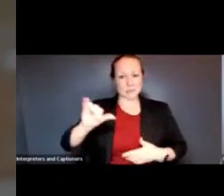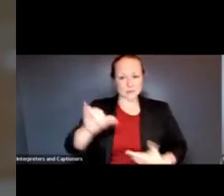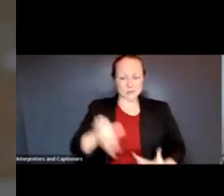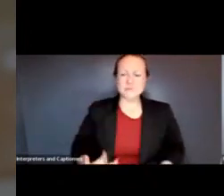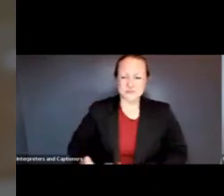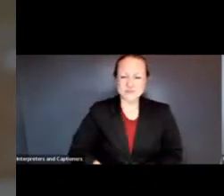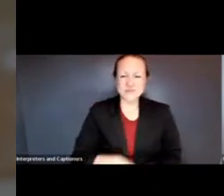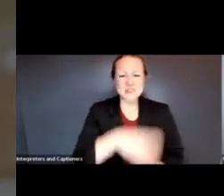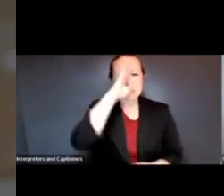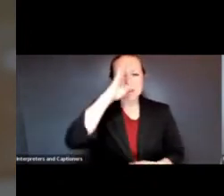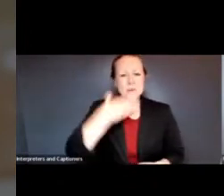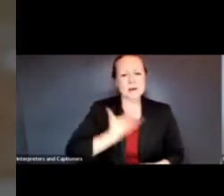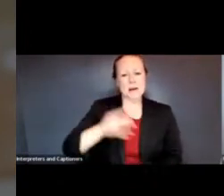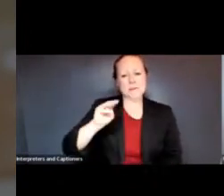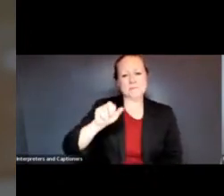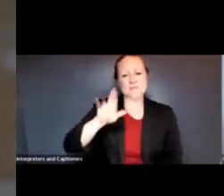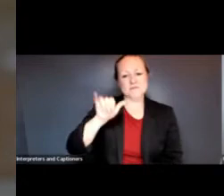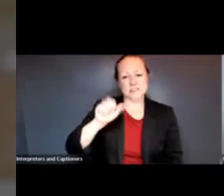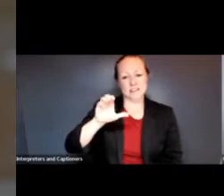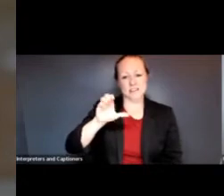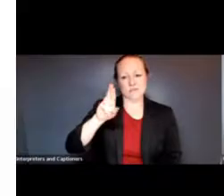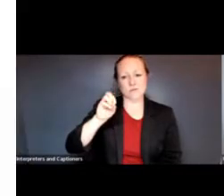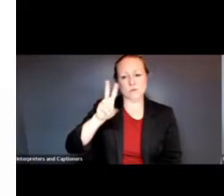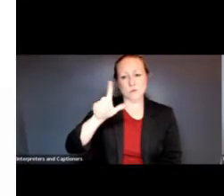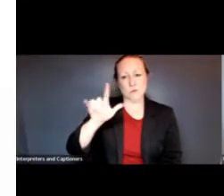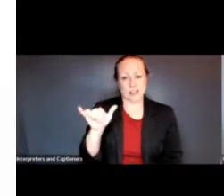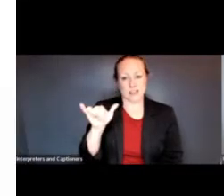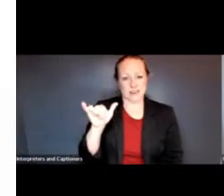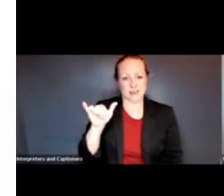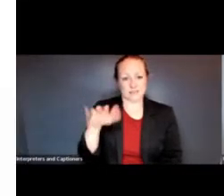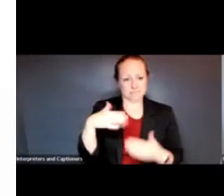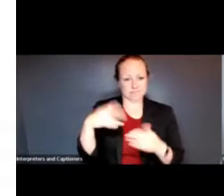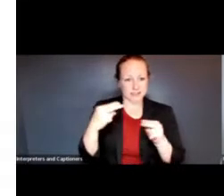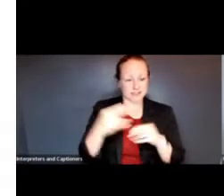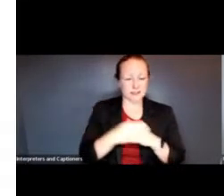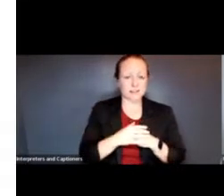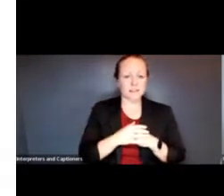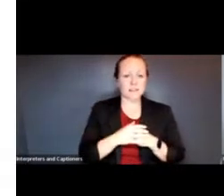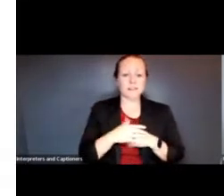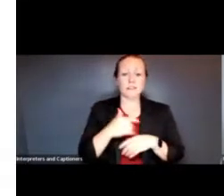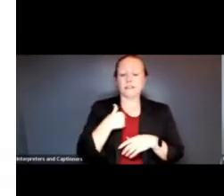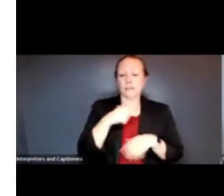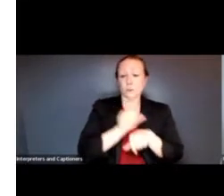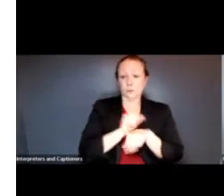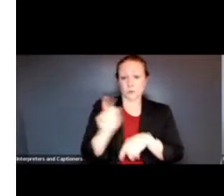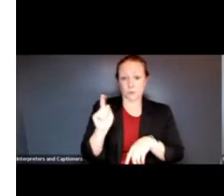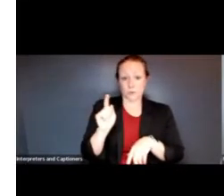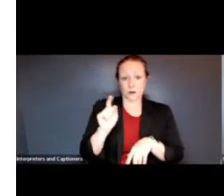everybody. I'm Maria Crowley on next slide. with NASHIA and the